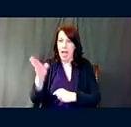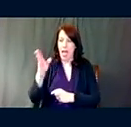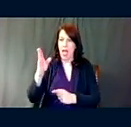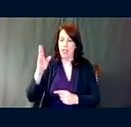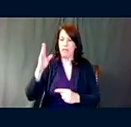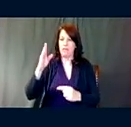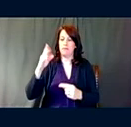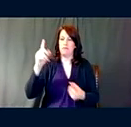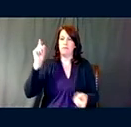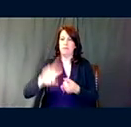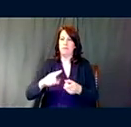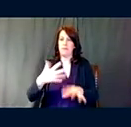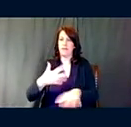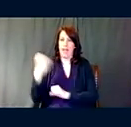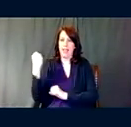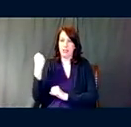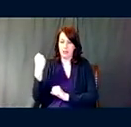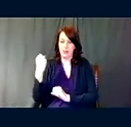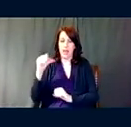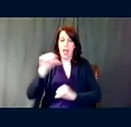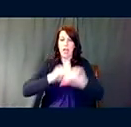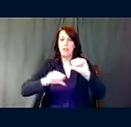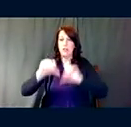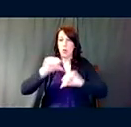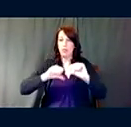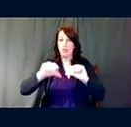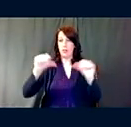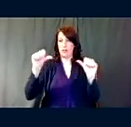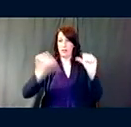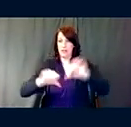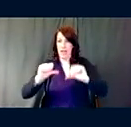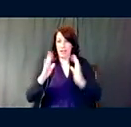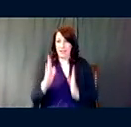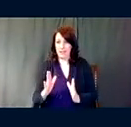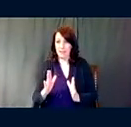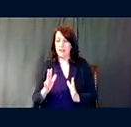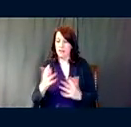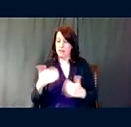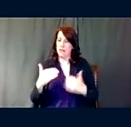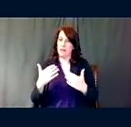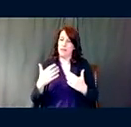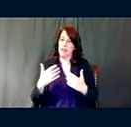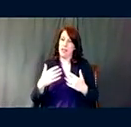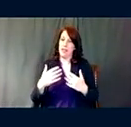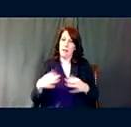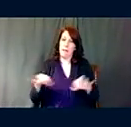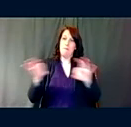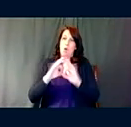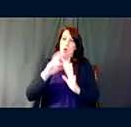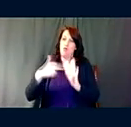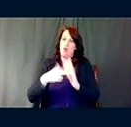DURING THE COVID-19 CRISIS, SO SOCIAL SCIENCE ALSO PLAYS A